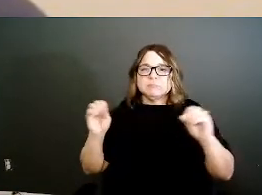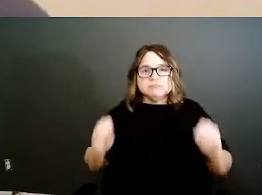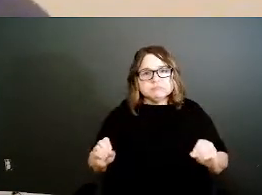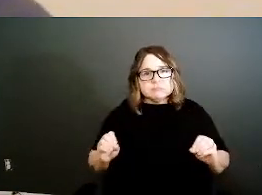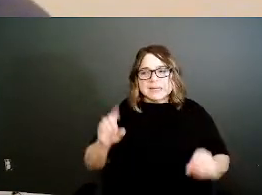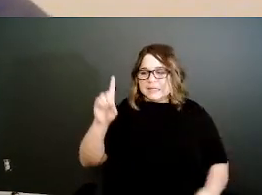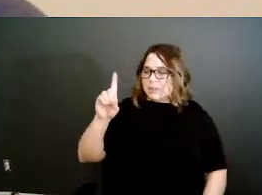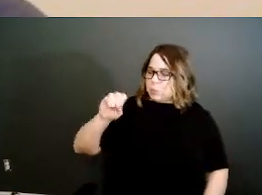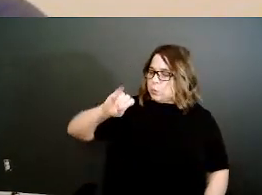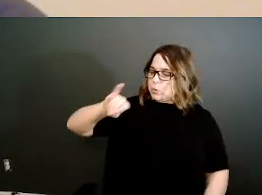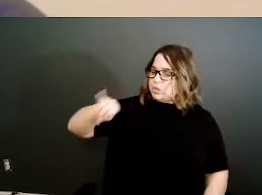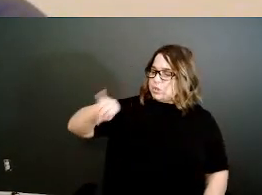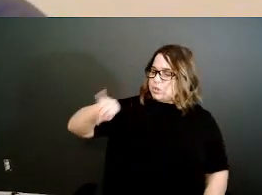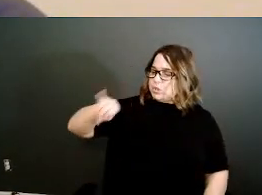WE HAVEN'T MOVED ANY CLOSER TO CULTURE CHANGE IN MPD.